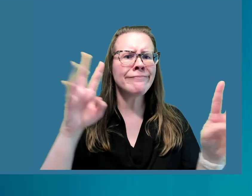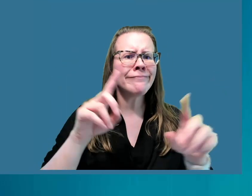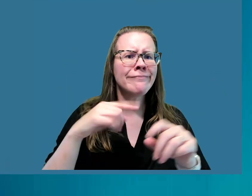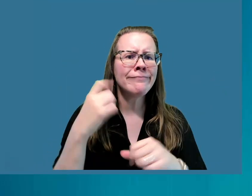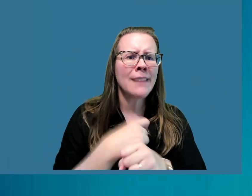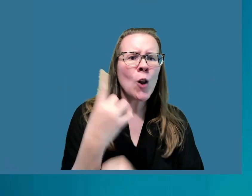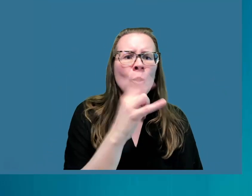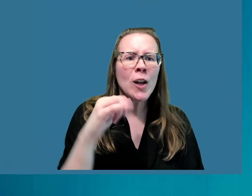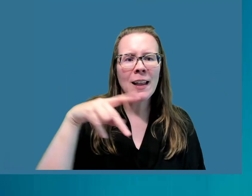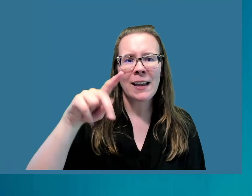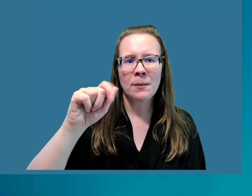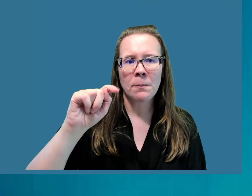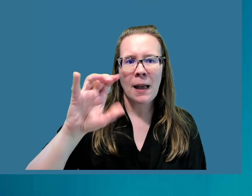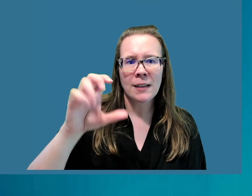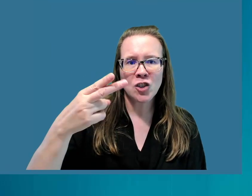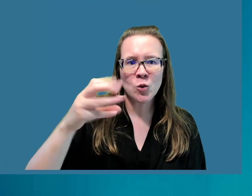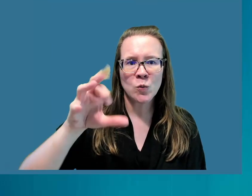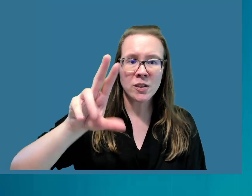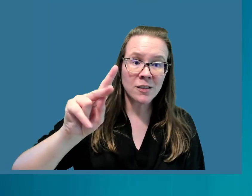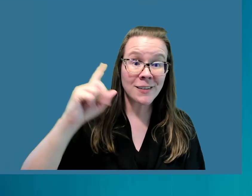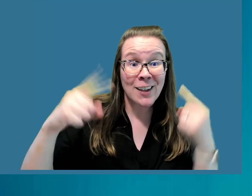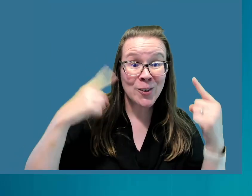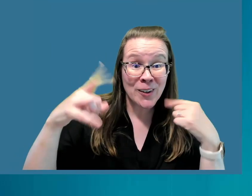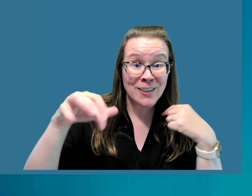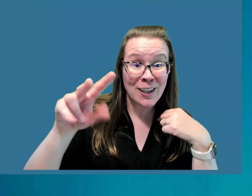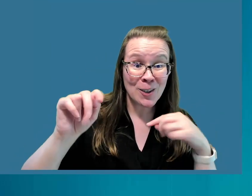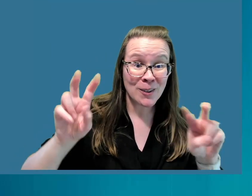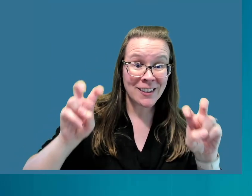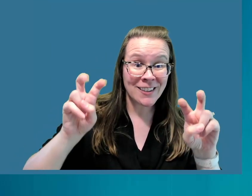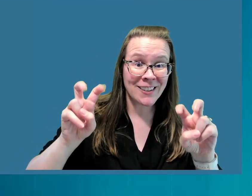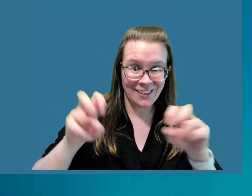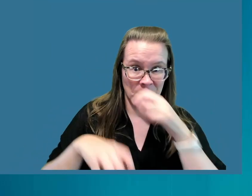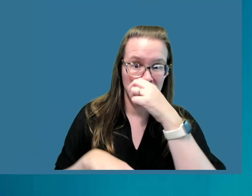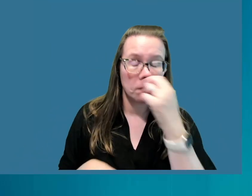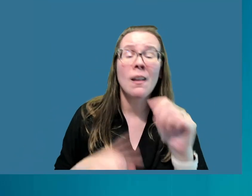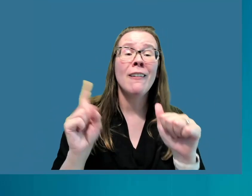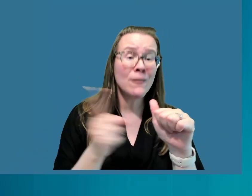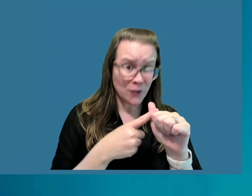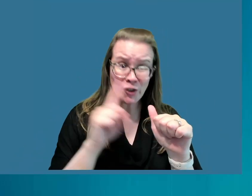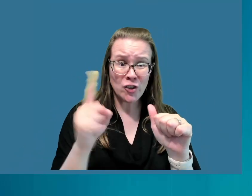cookies that I created like crazy quilt patches on it. And so I added the base layer shape